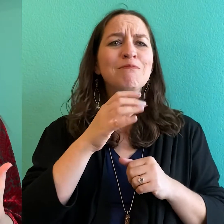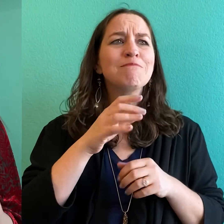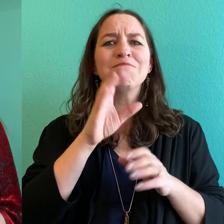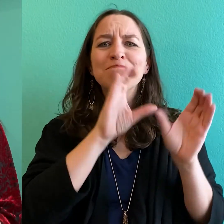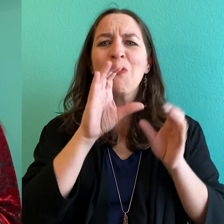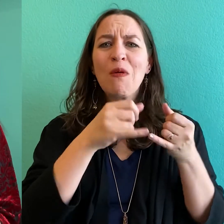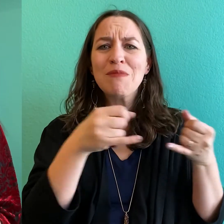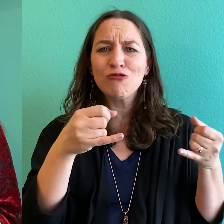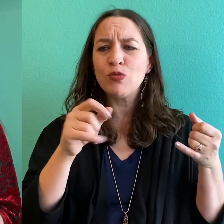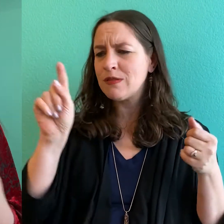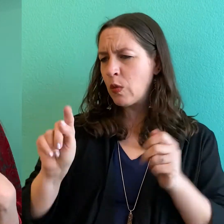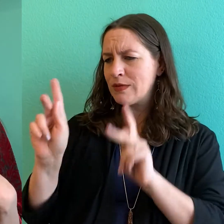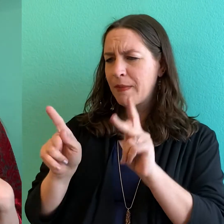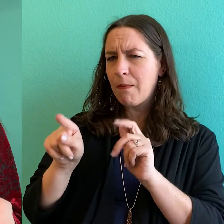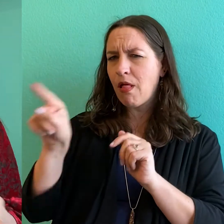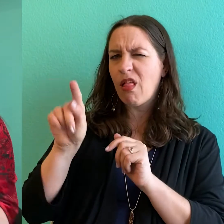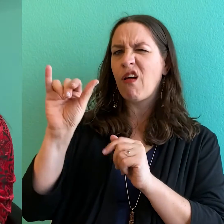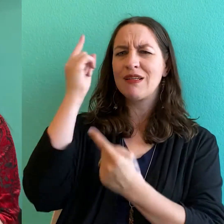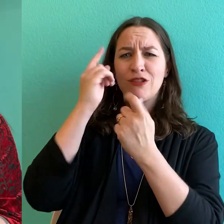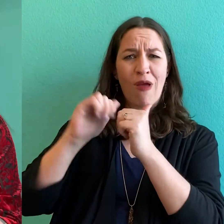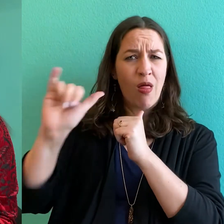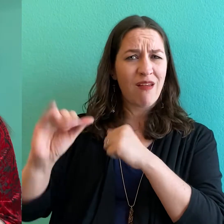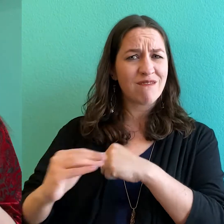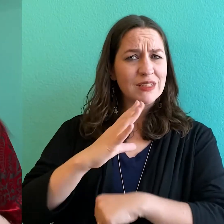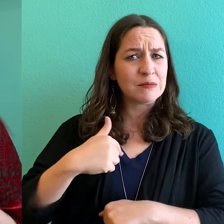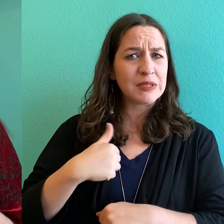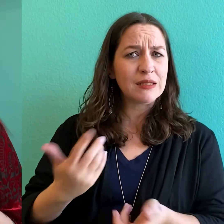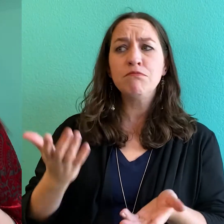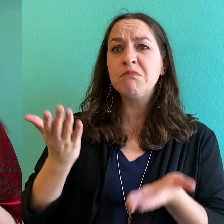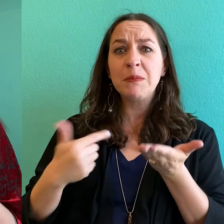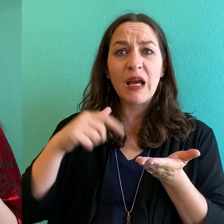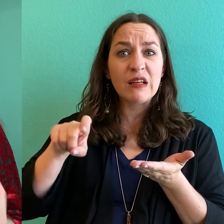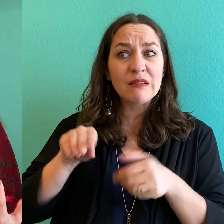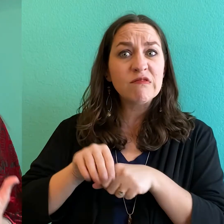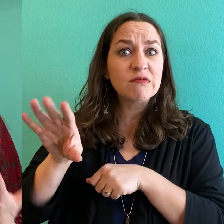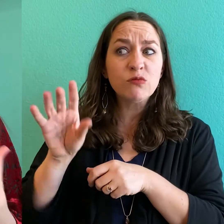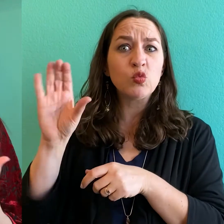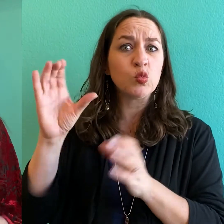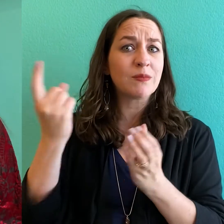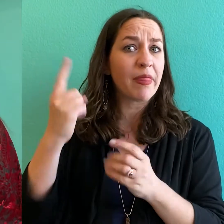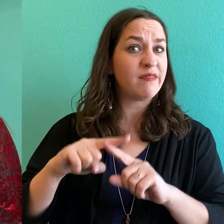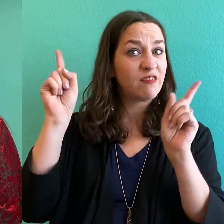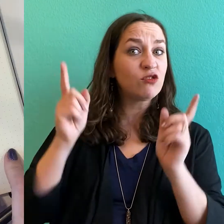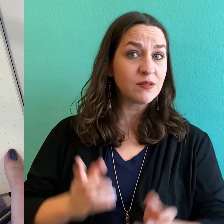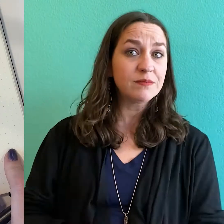understanding of boundaries, I want to know how all of these people affect me and if there's any changes that I might need to make.